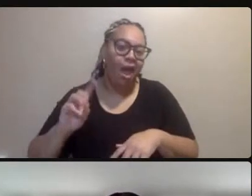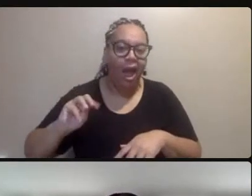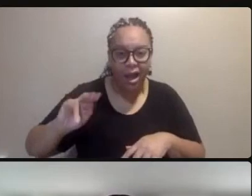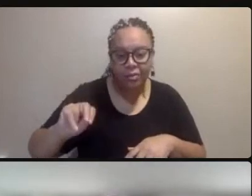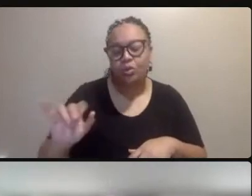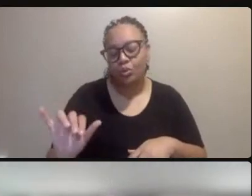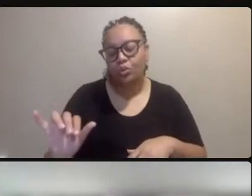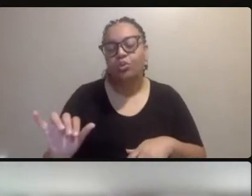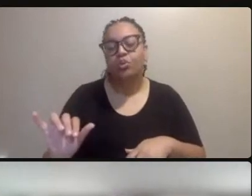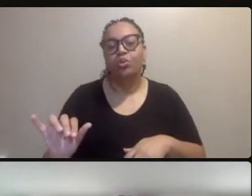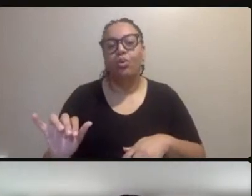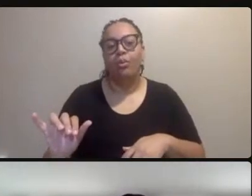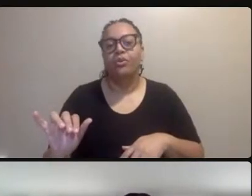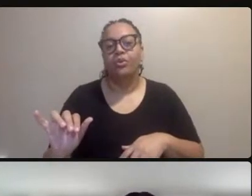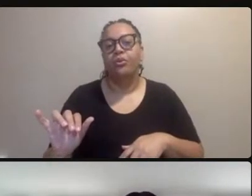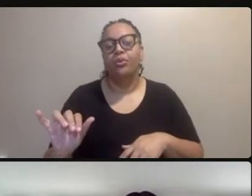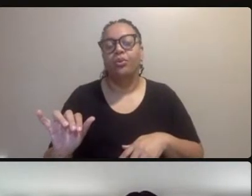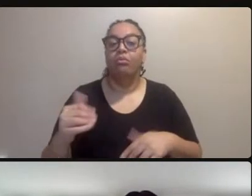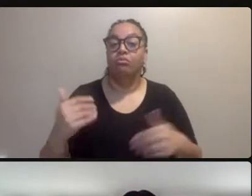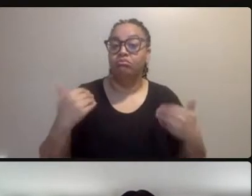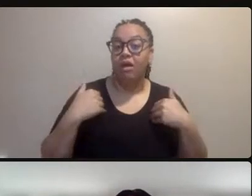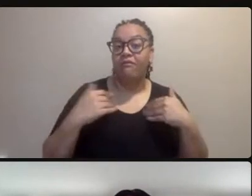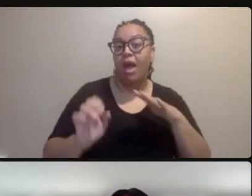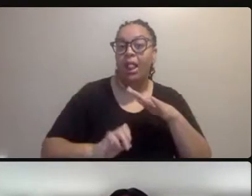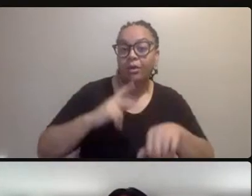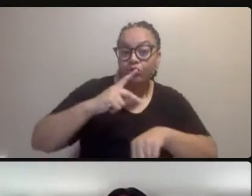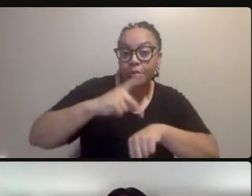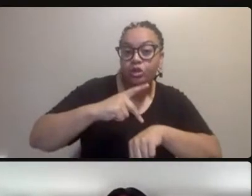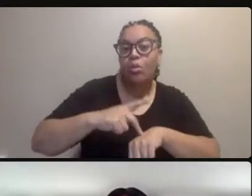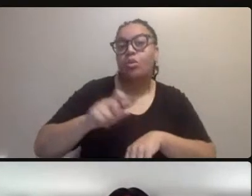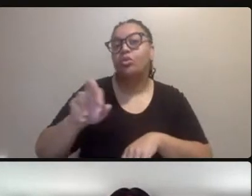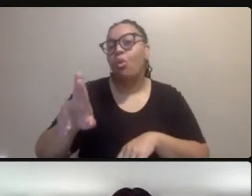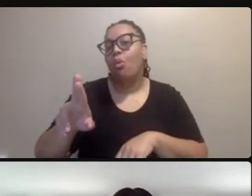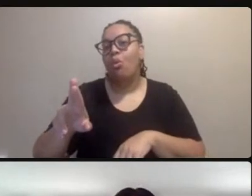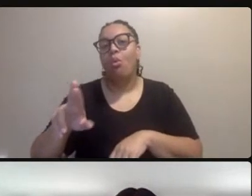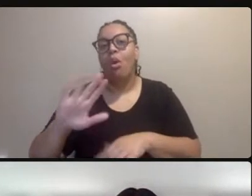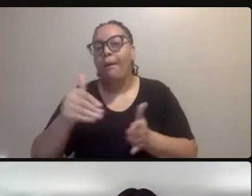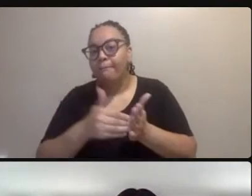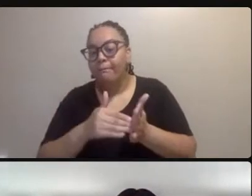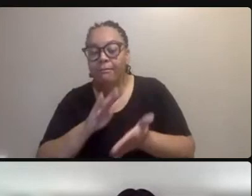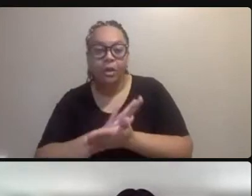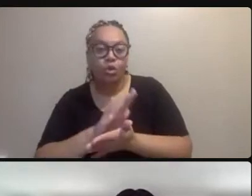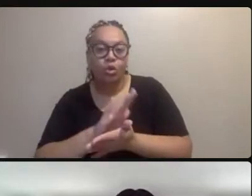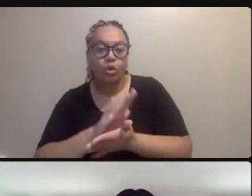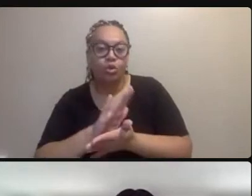HIRING TEACHERS AND HIRING ALSO